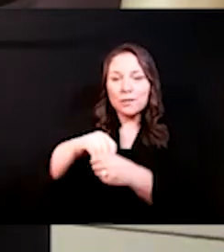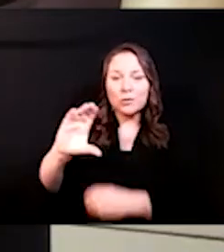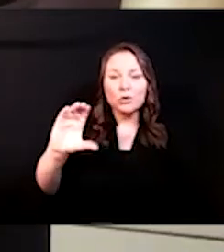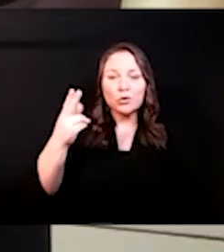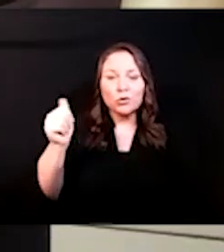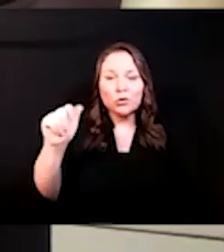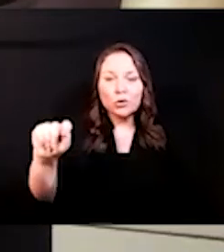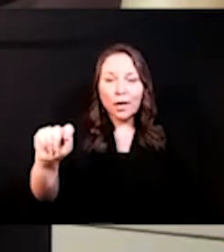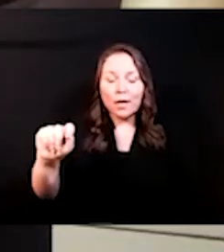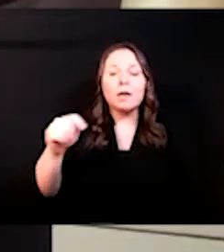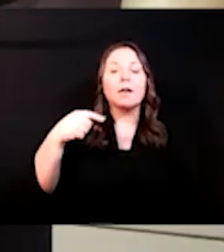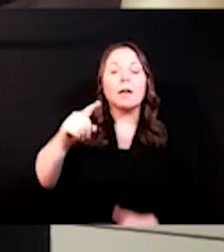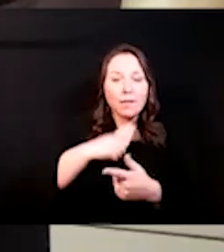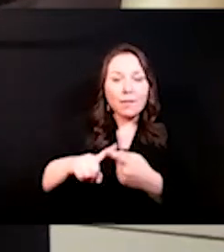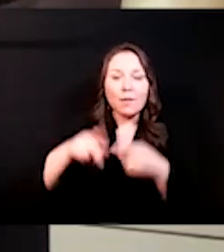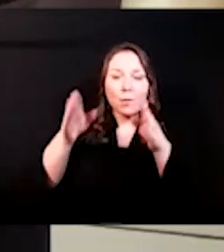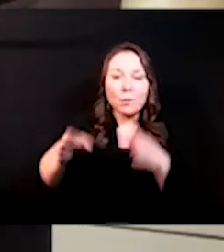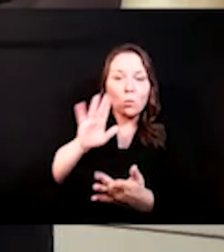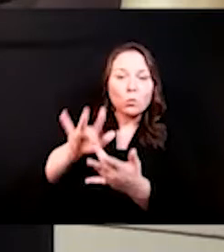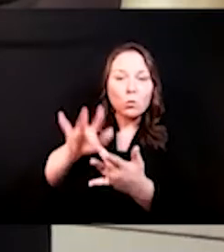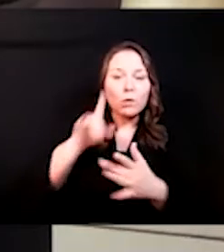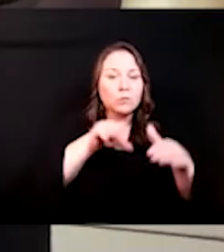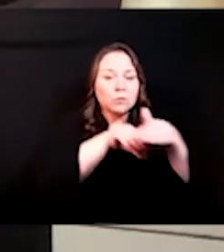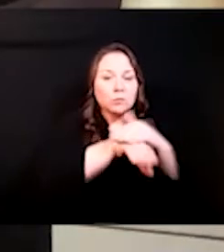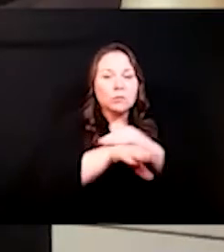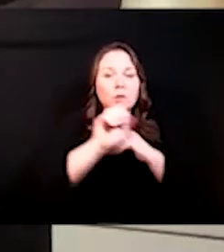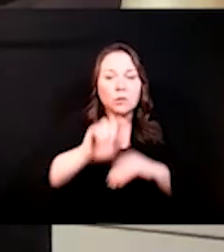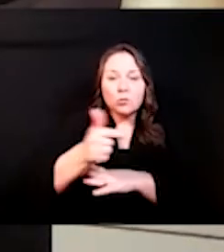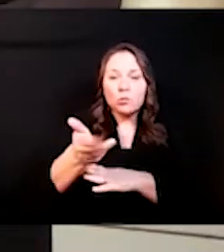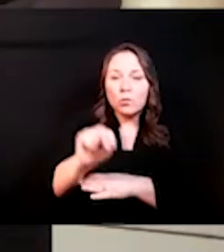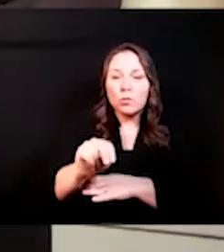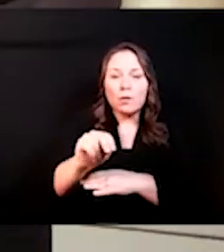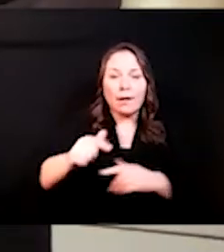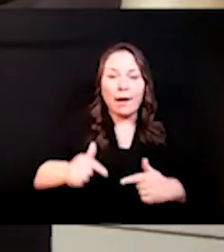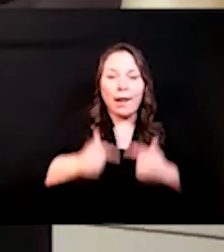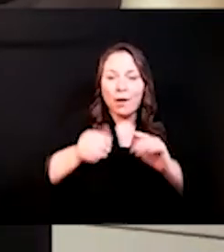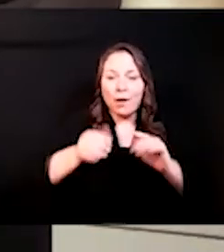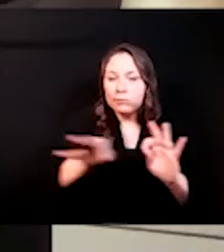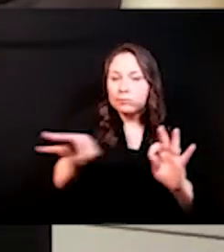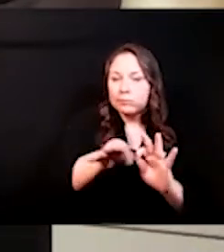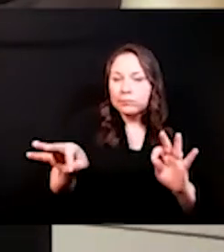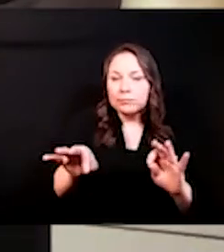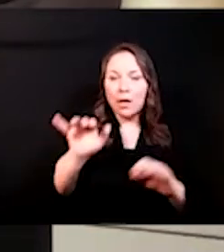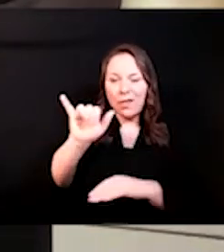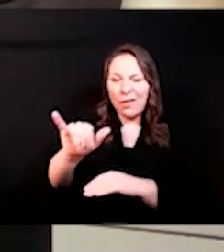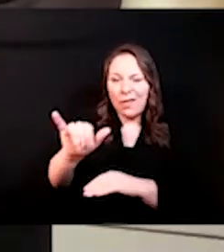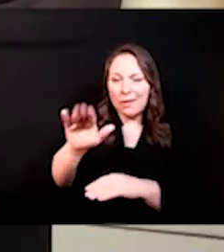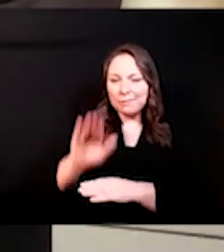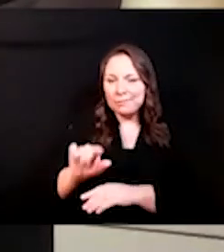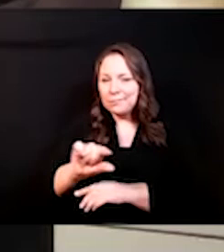YOUR QUESTIONS IN THE CHAT AND SOMEONE WILL GET BACK TO YOU. FOR ACCESSIBILITY, YOU CAN TURN ON LIVE TRANSCRIPTIONS ON